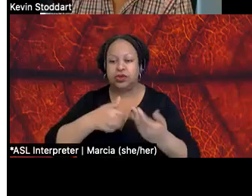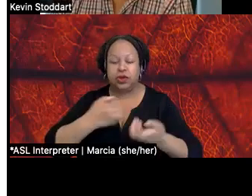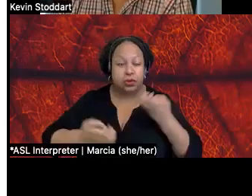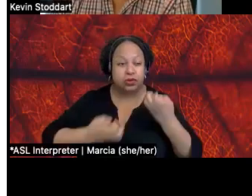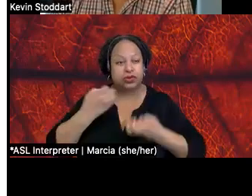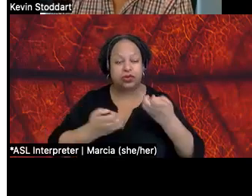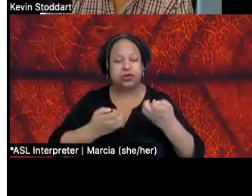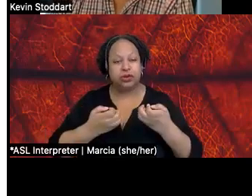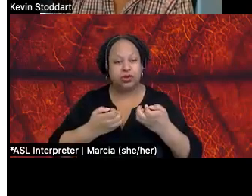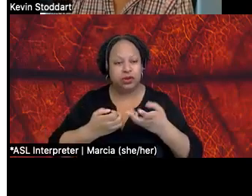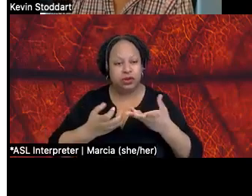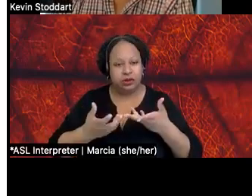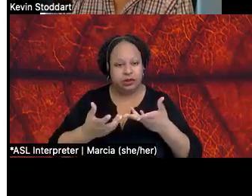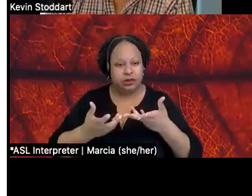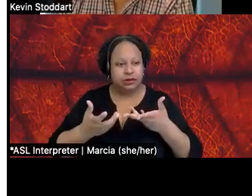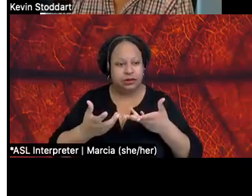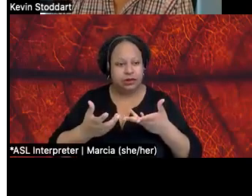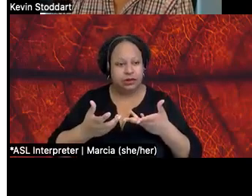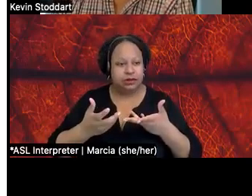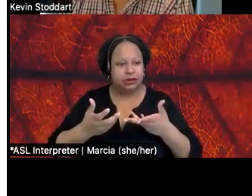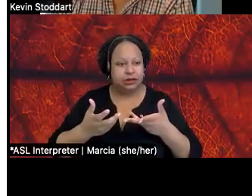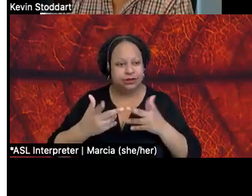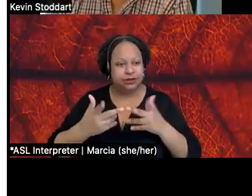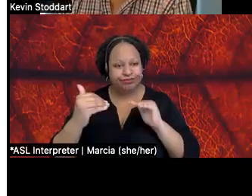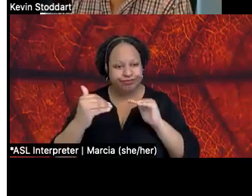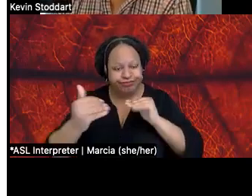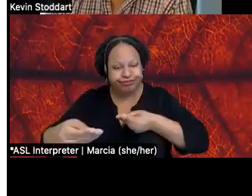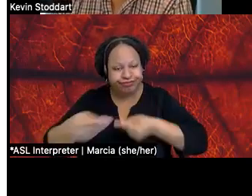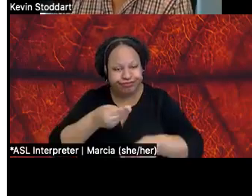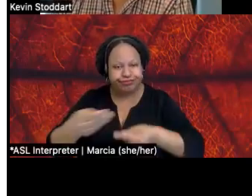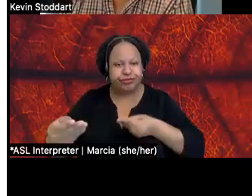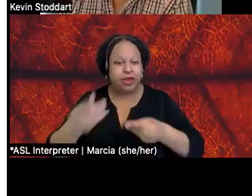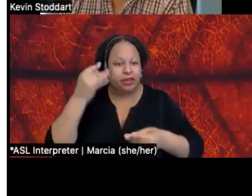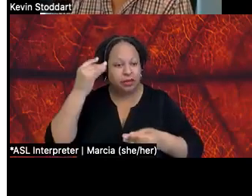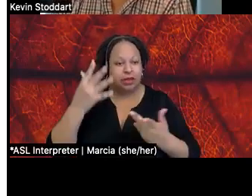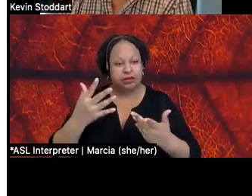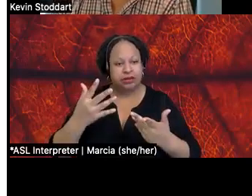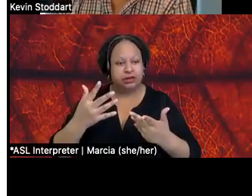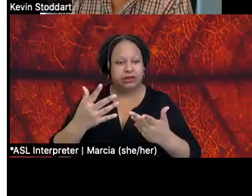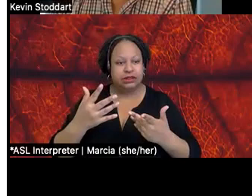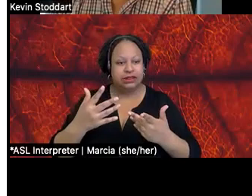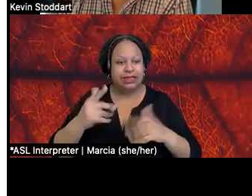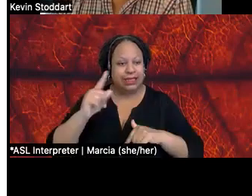thinking about failure to engage in normal back and forth conversation.